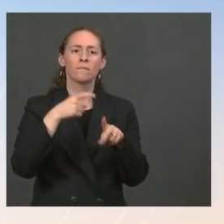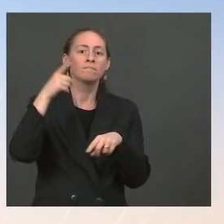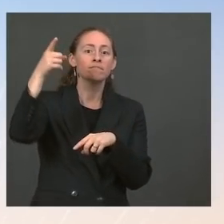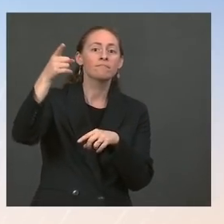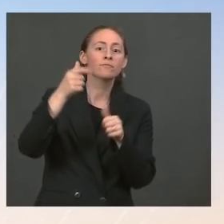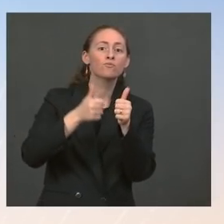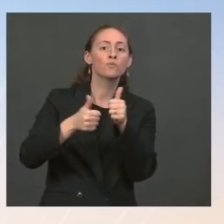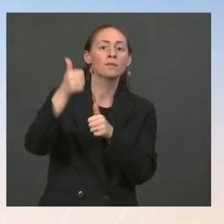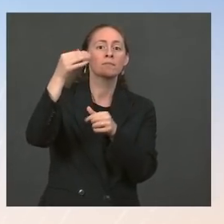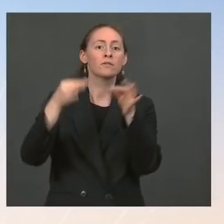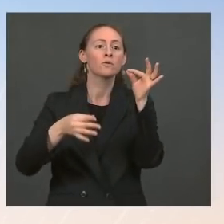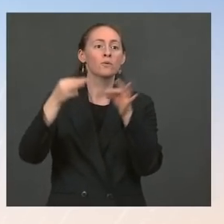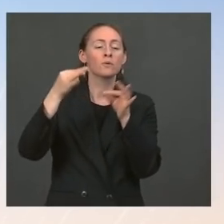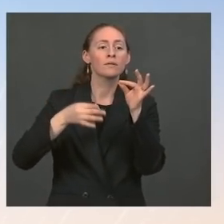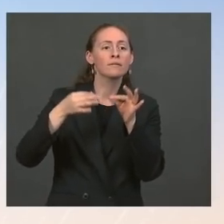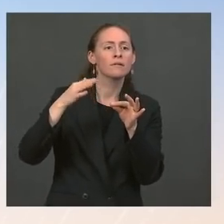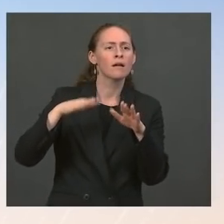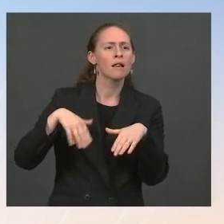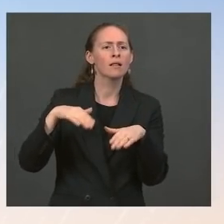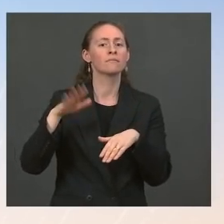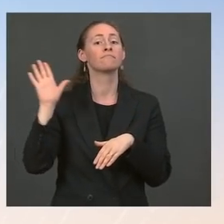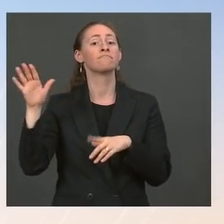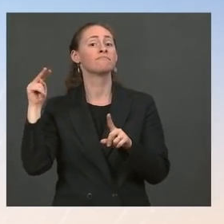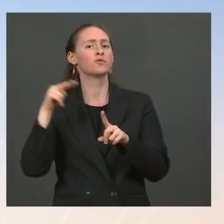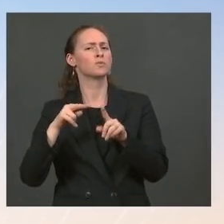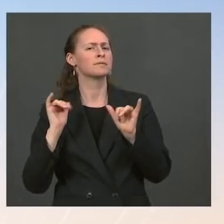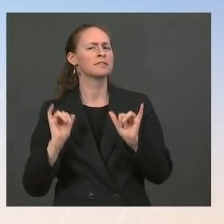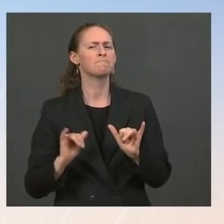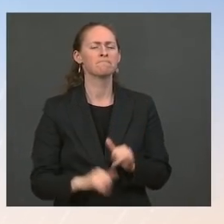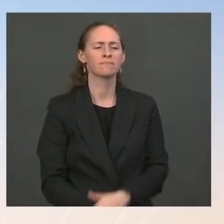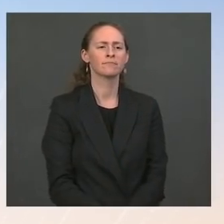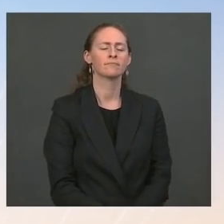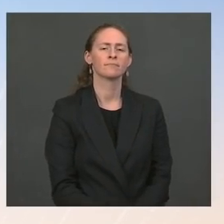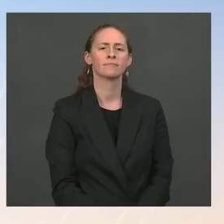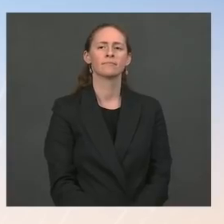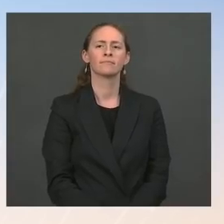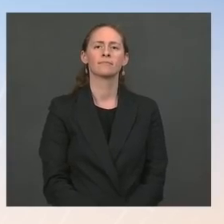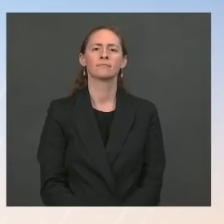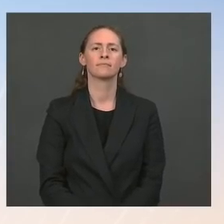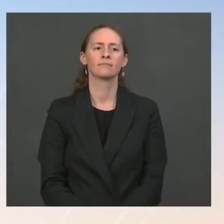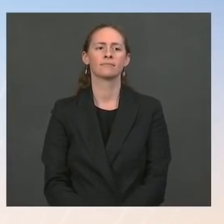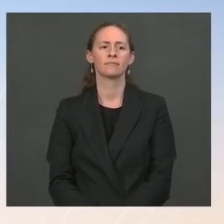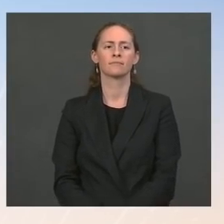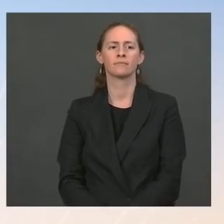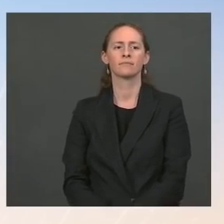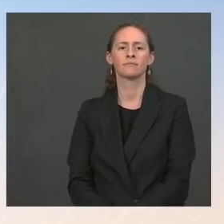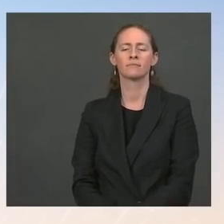has been in the past. Go ahead. The Press: Thank you, Jen. Does the White House have any reaction